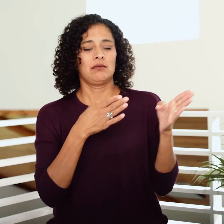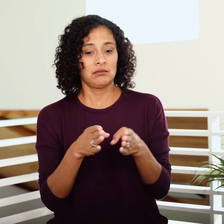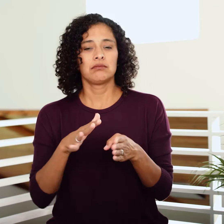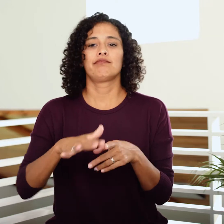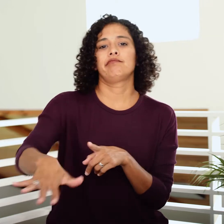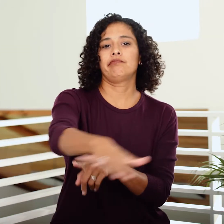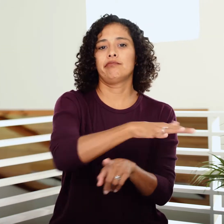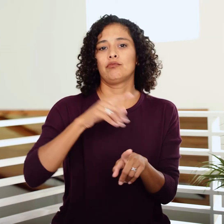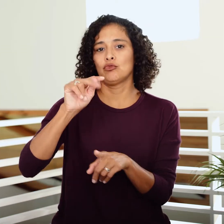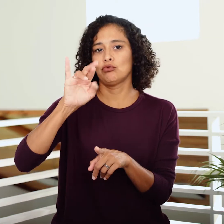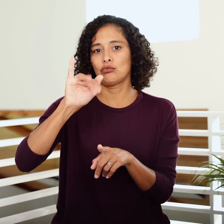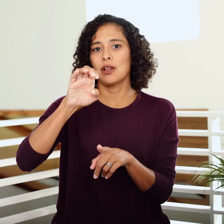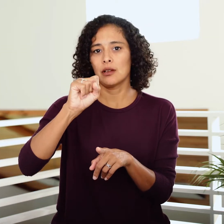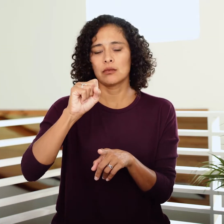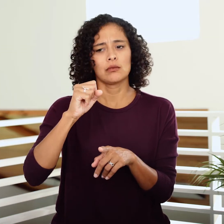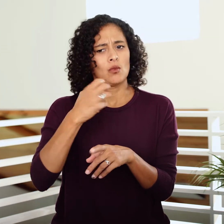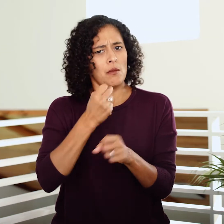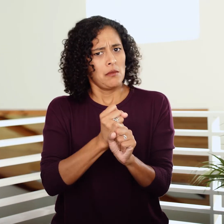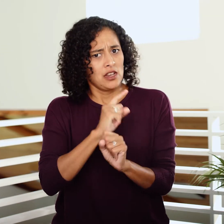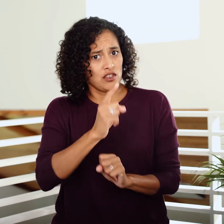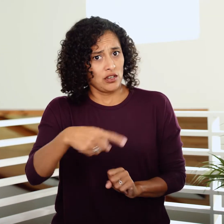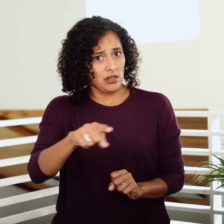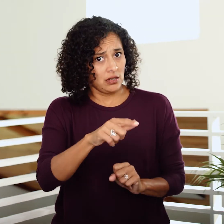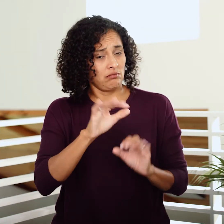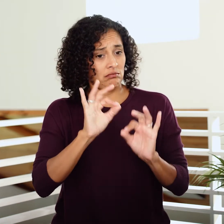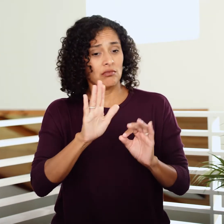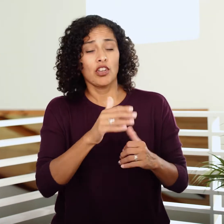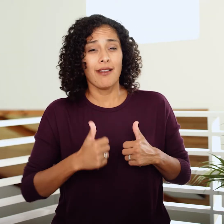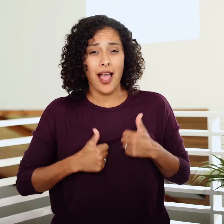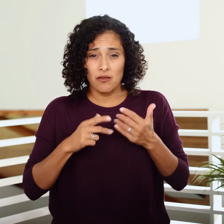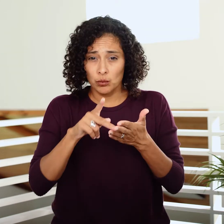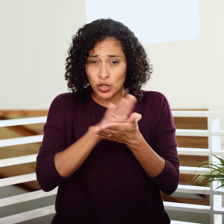He addresses the rest of the tribes, making sure they’re living the set-apart lives